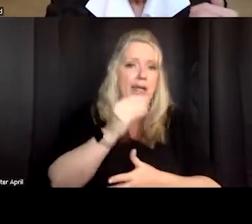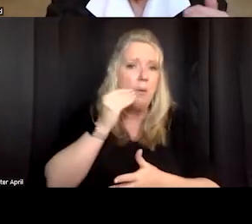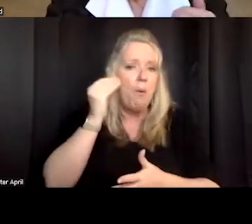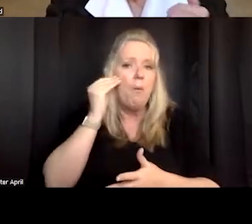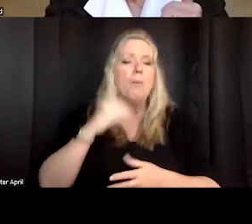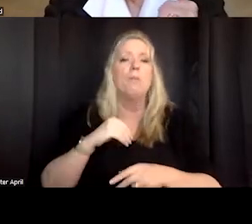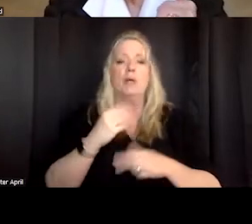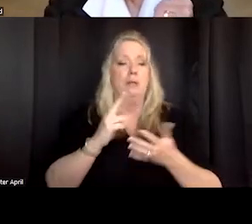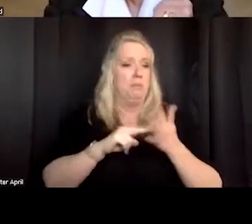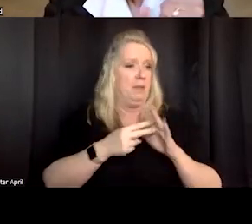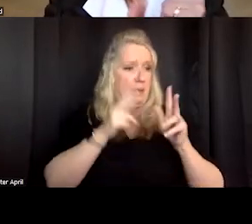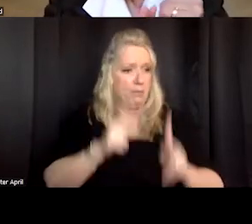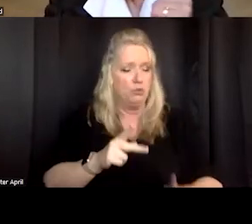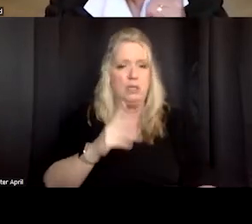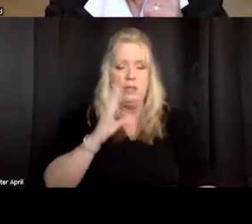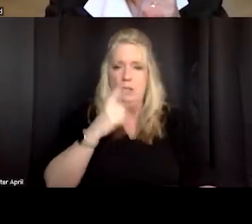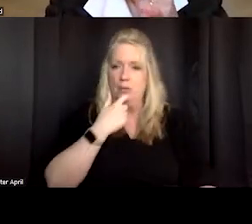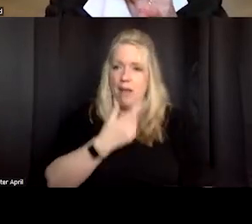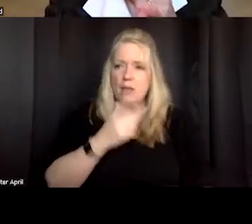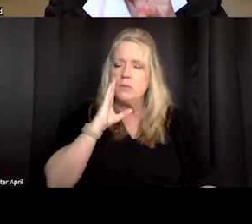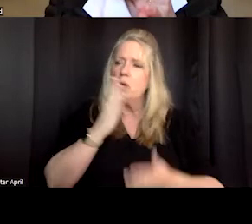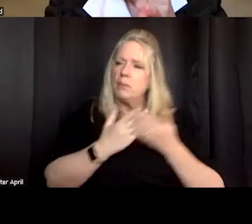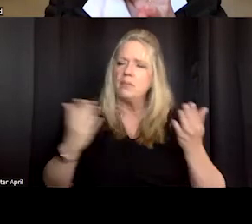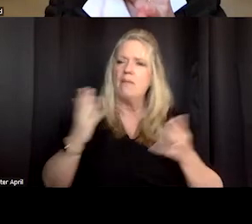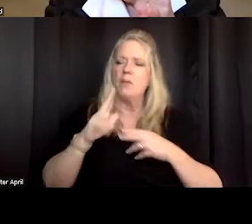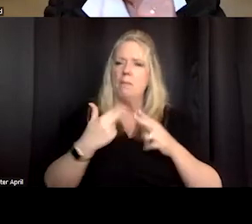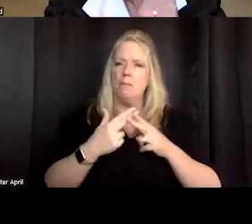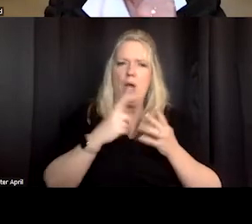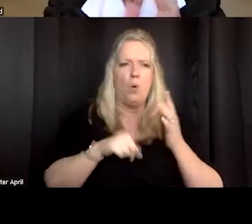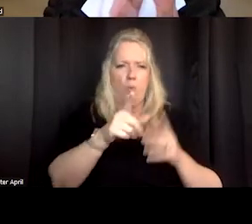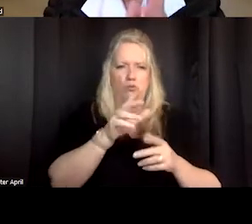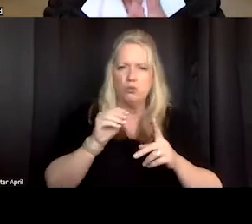THE PERSON IS TOLD, HERE IS SOME STUFF ABOUT, WHAT YOU GOT EXPOSED TO. HERE IS SOME STUFF